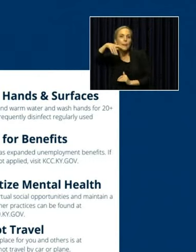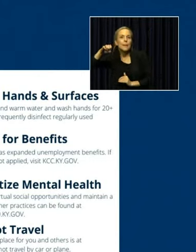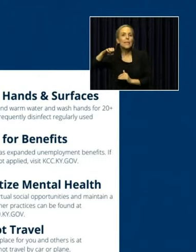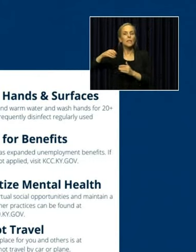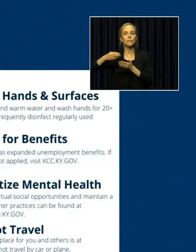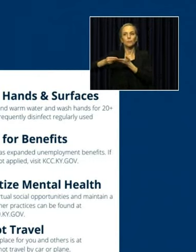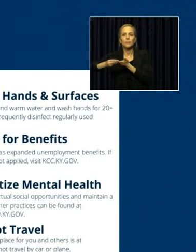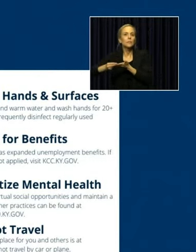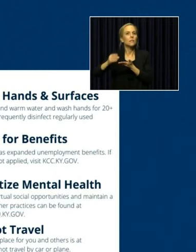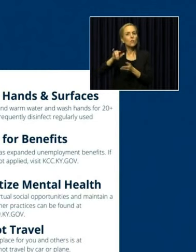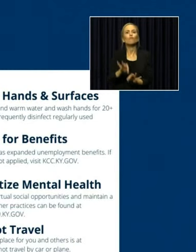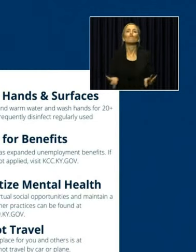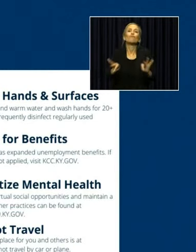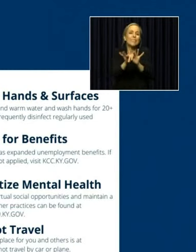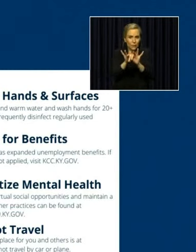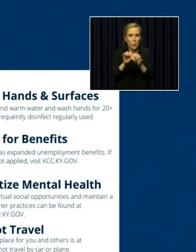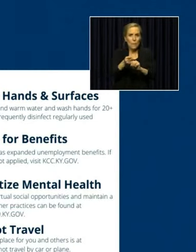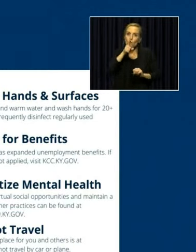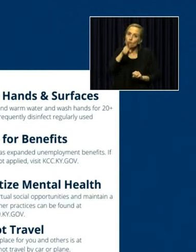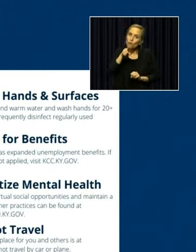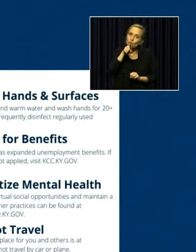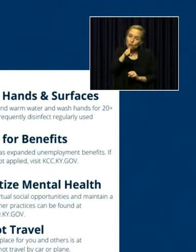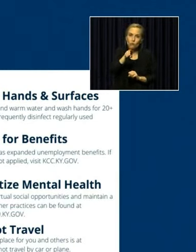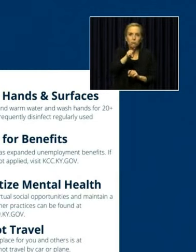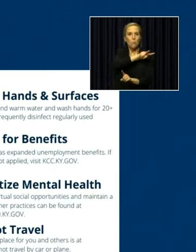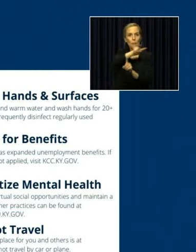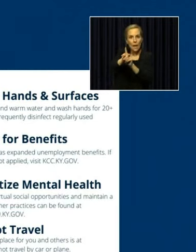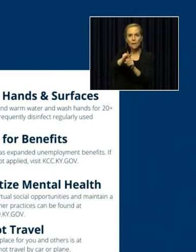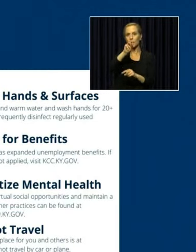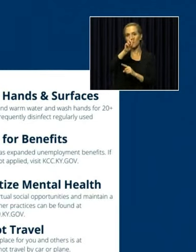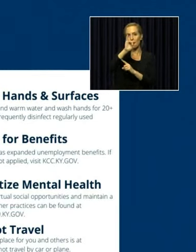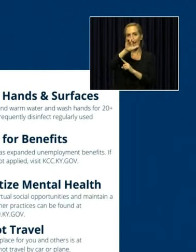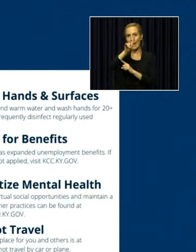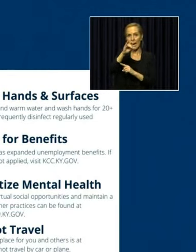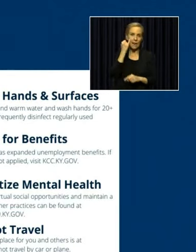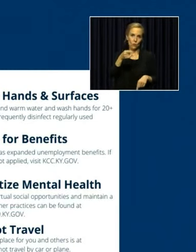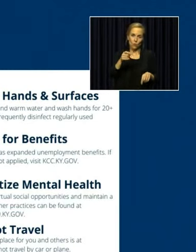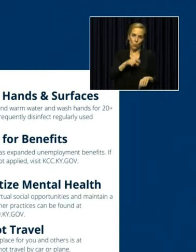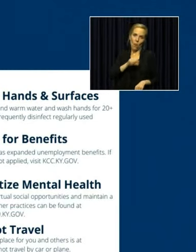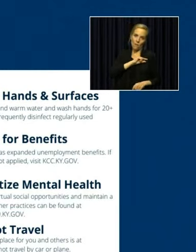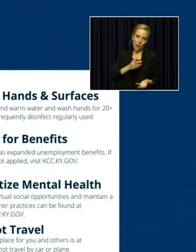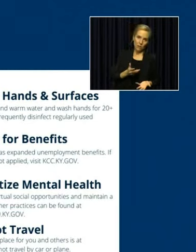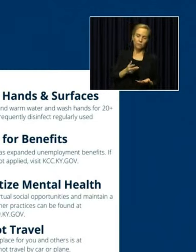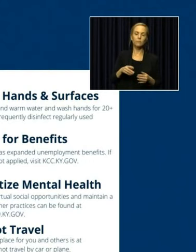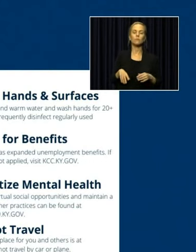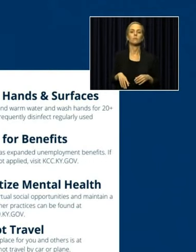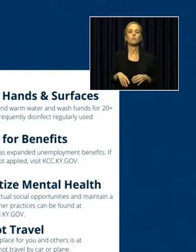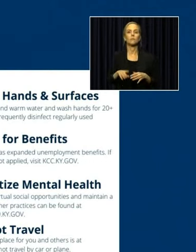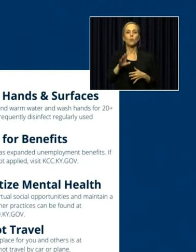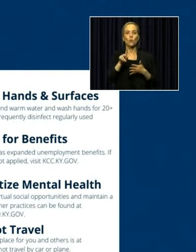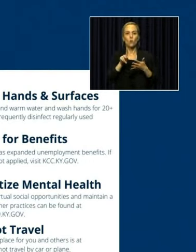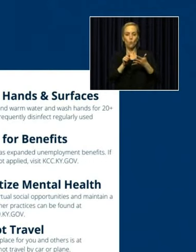HOW MANY CASES IT CAN CREATE AND HOW MANY DEATHS THAT IT CAN CREATE.